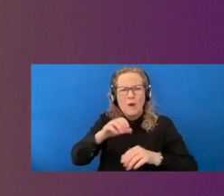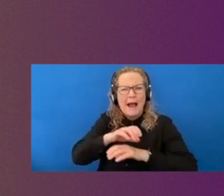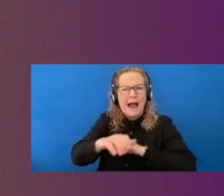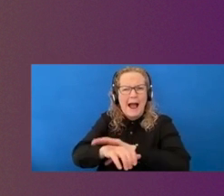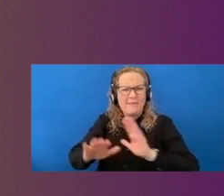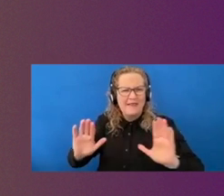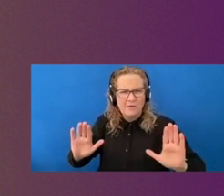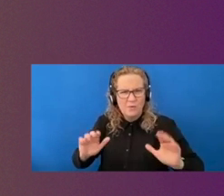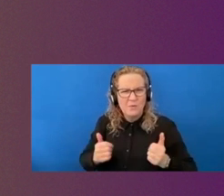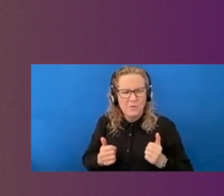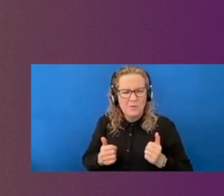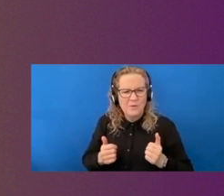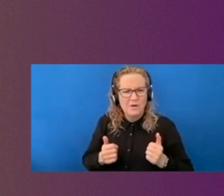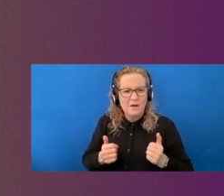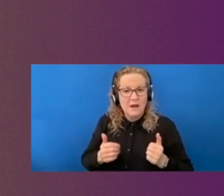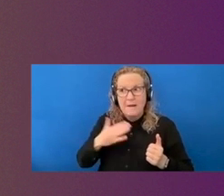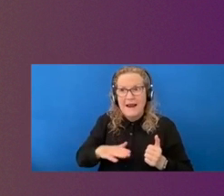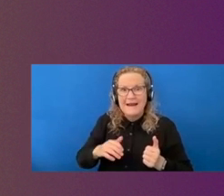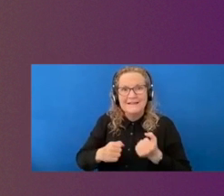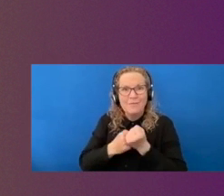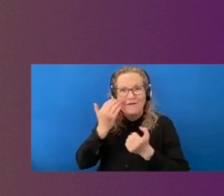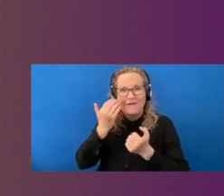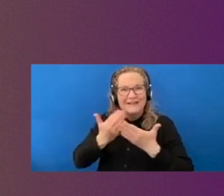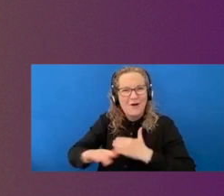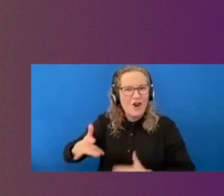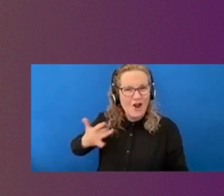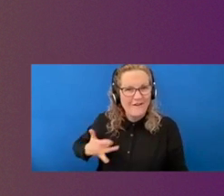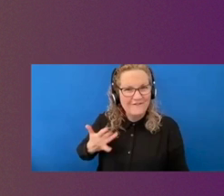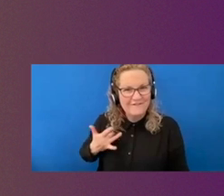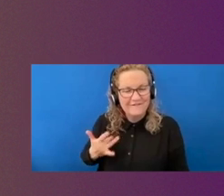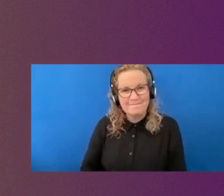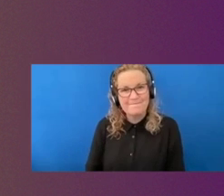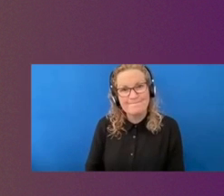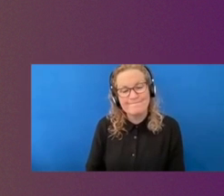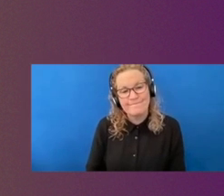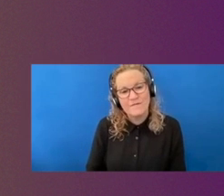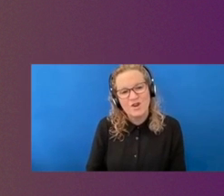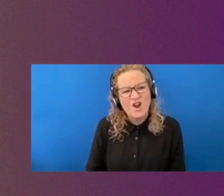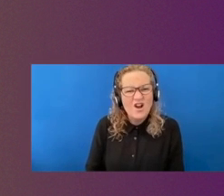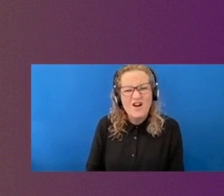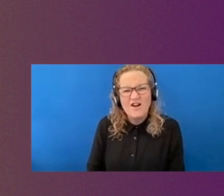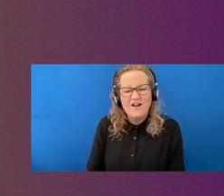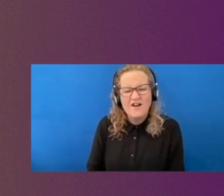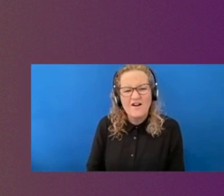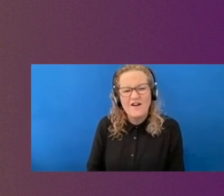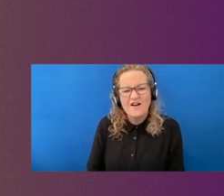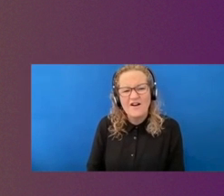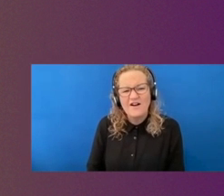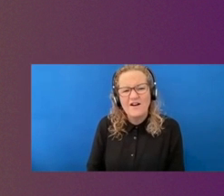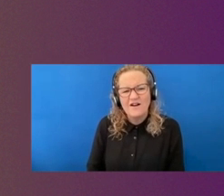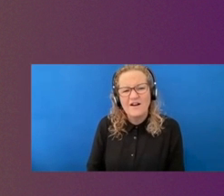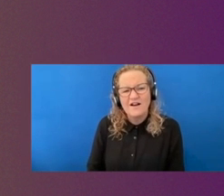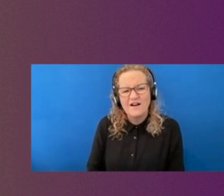I do need support every day of my life um and I figured yeah that you know I was that figure